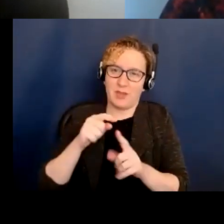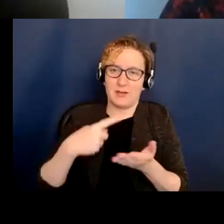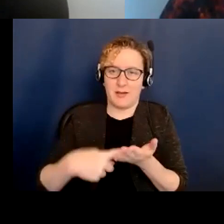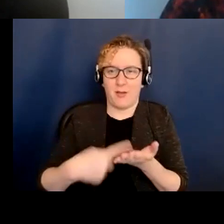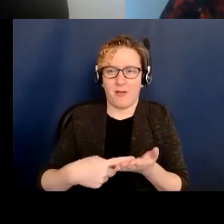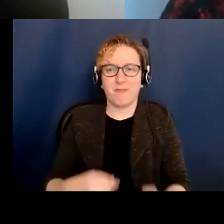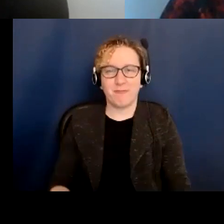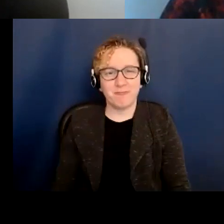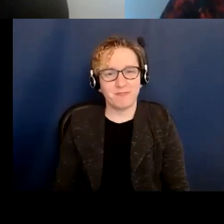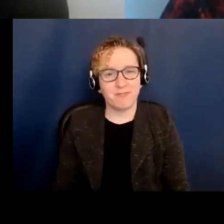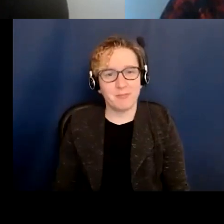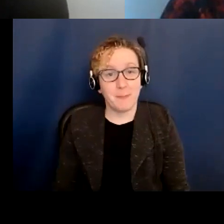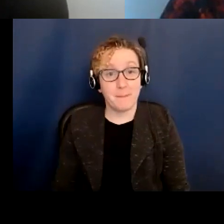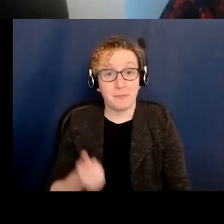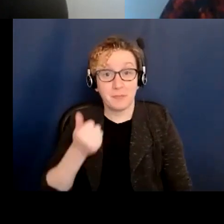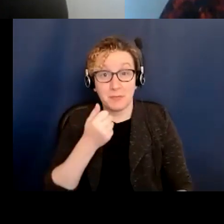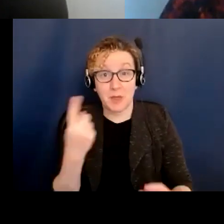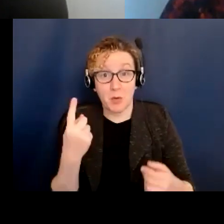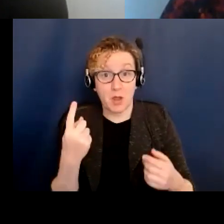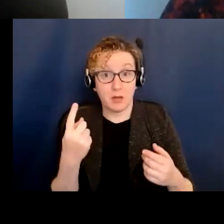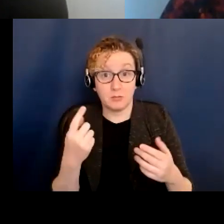Does anyone have any before we leave?